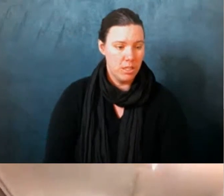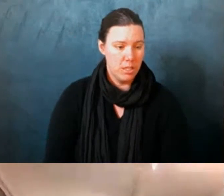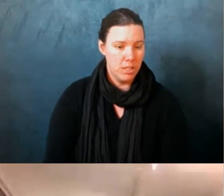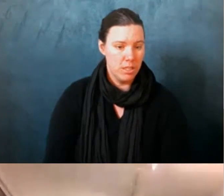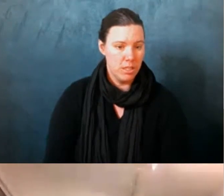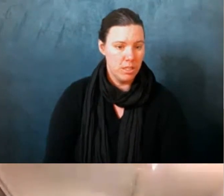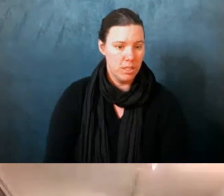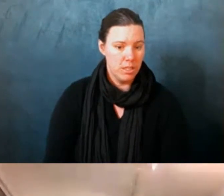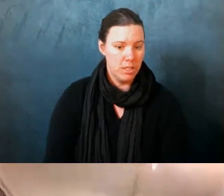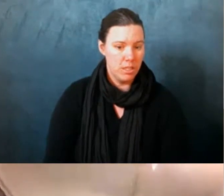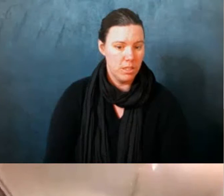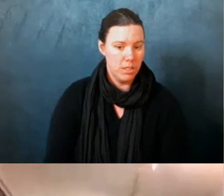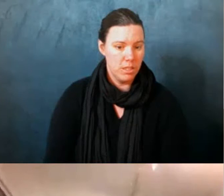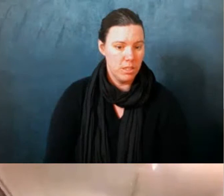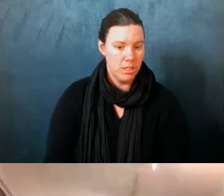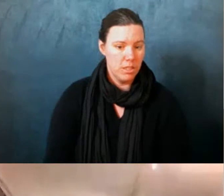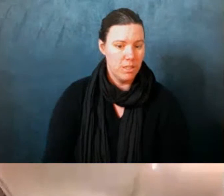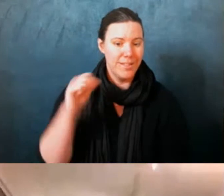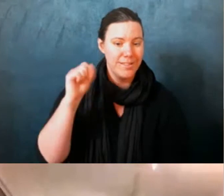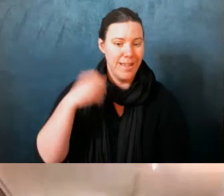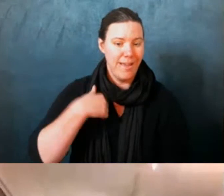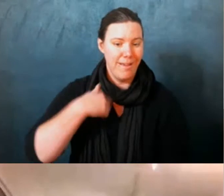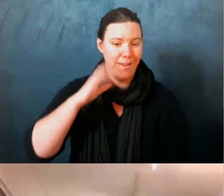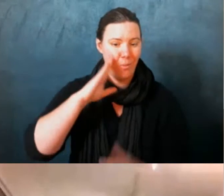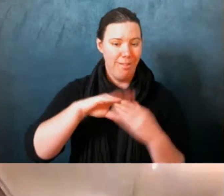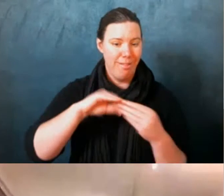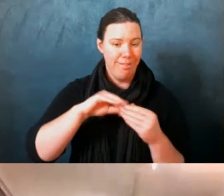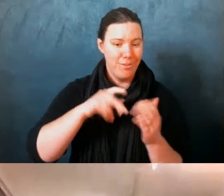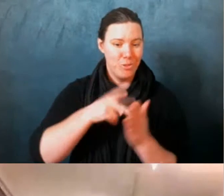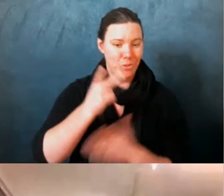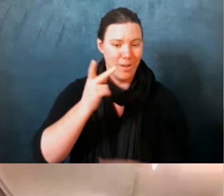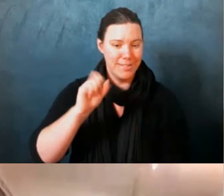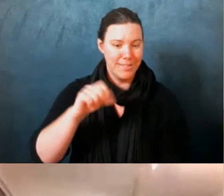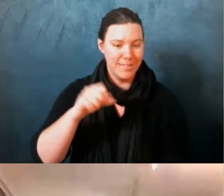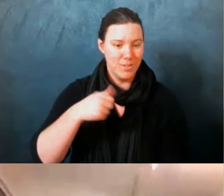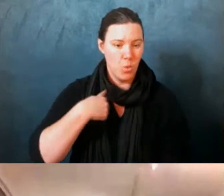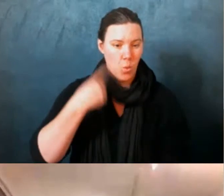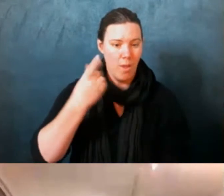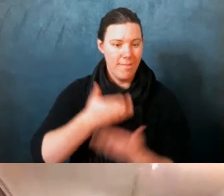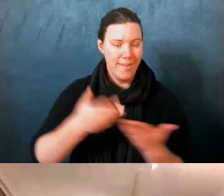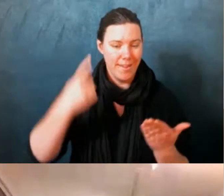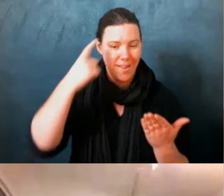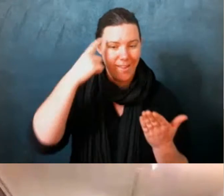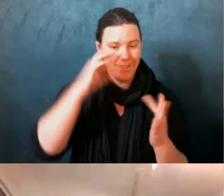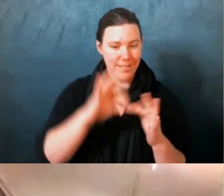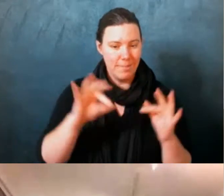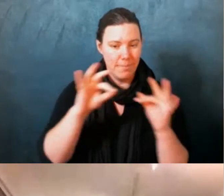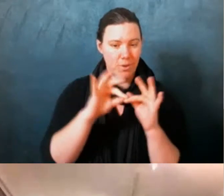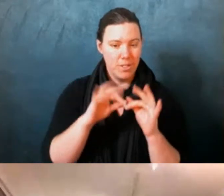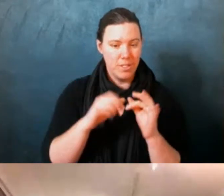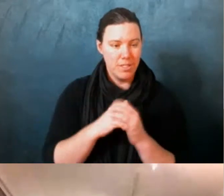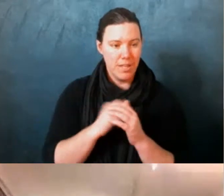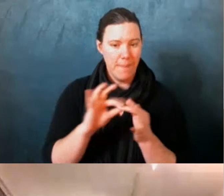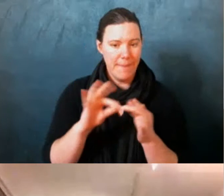[Cody] All right, yeah, I get to go twice. Hey, so one thing I think's really important and I mentioned it in the chat, but I just,